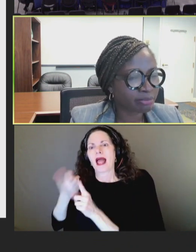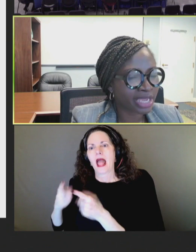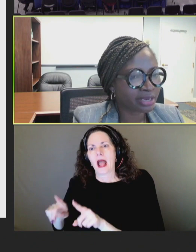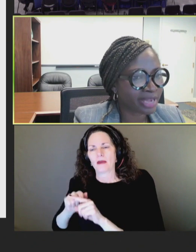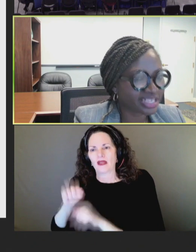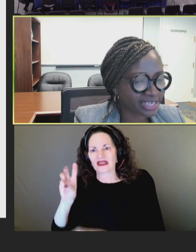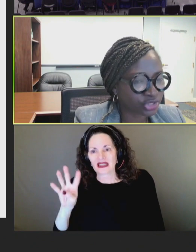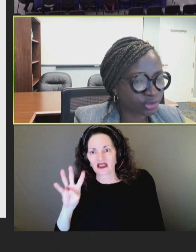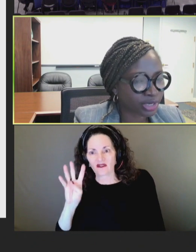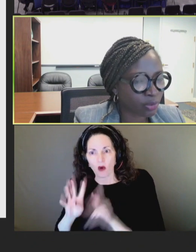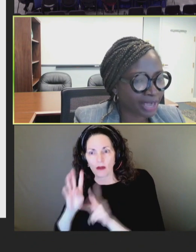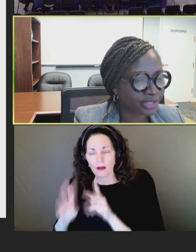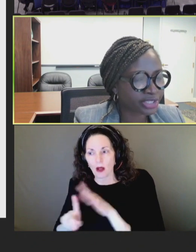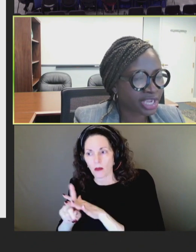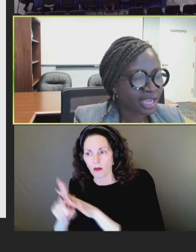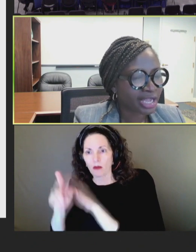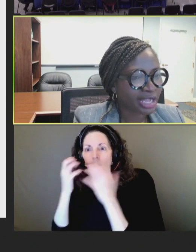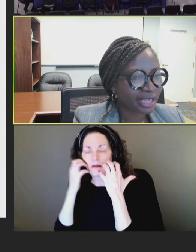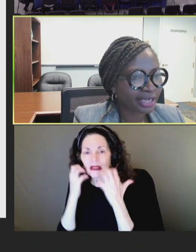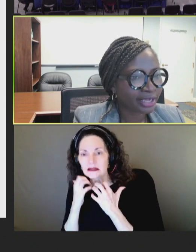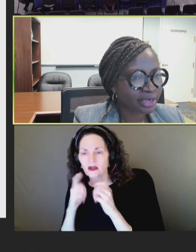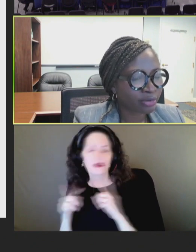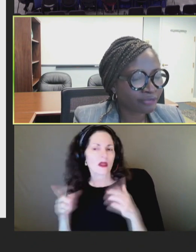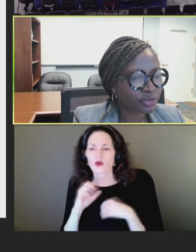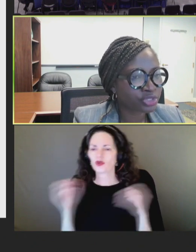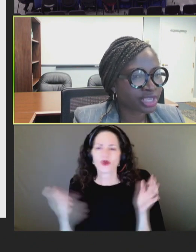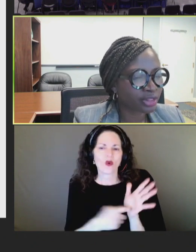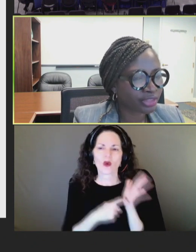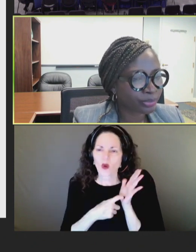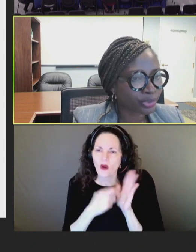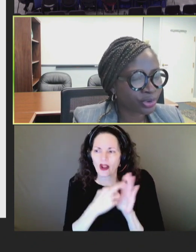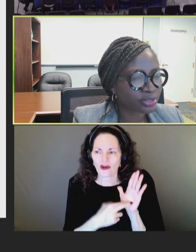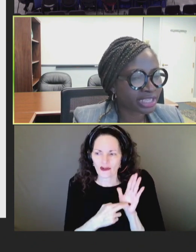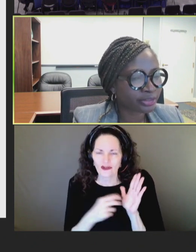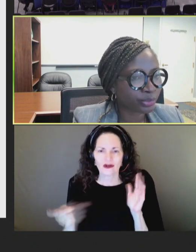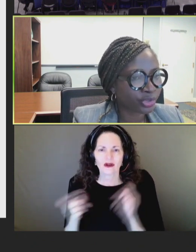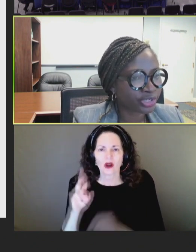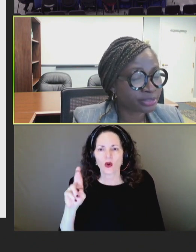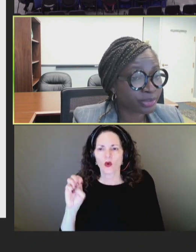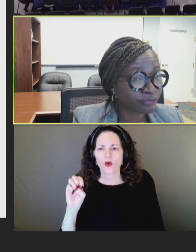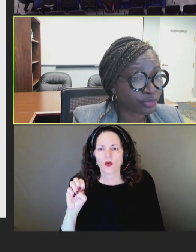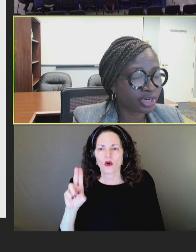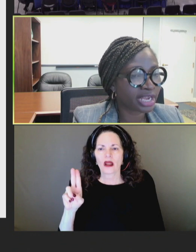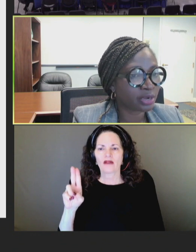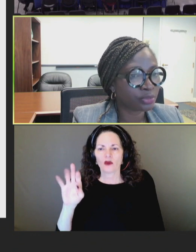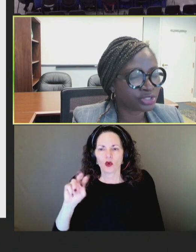making vaccination required. Refugee health and protocols at the borders before now was